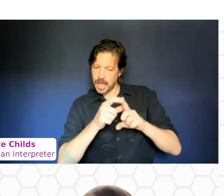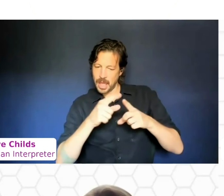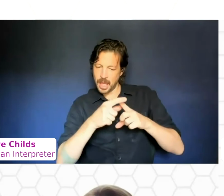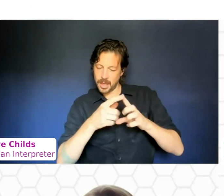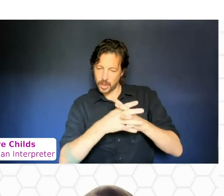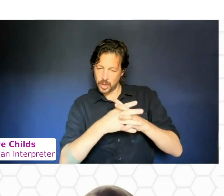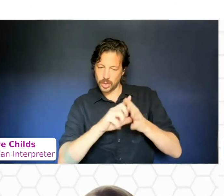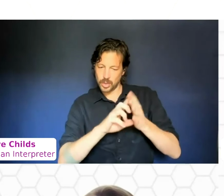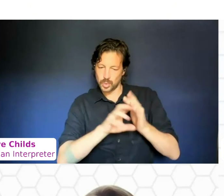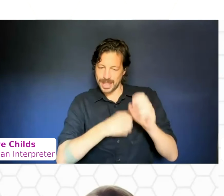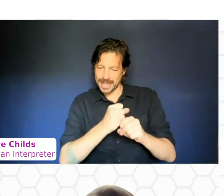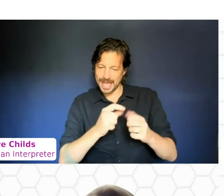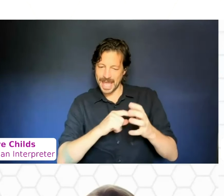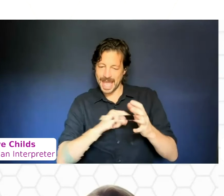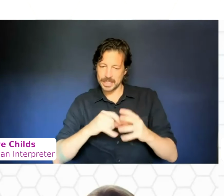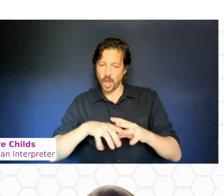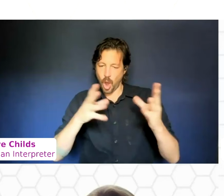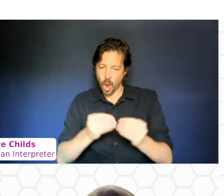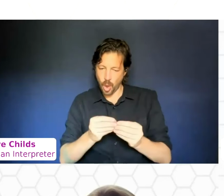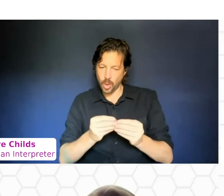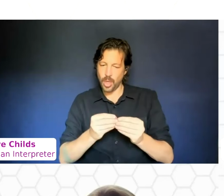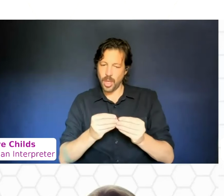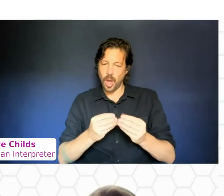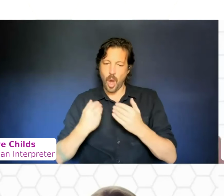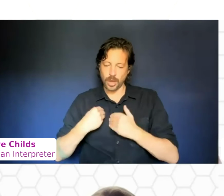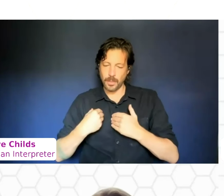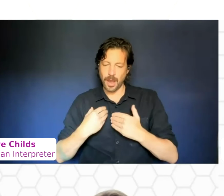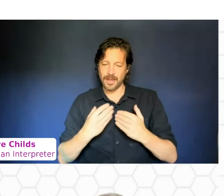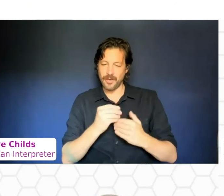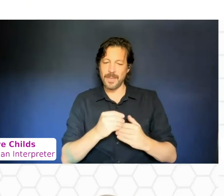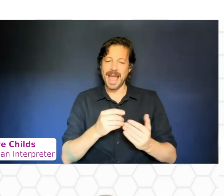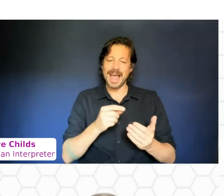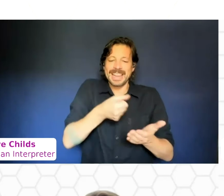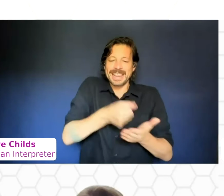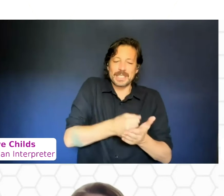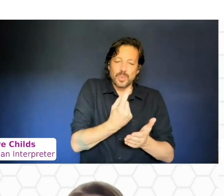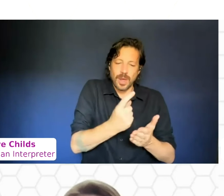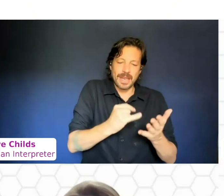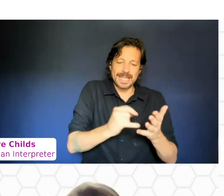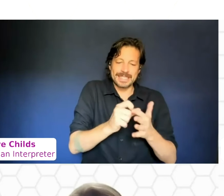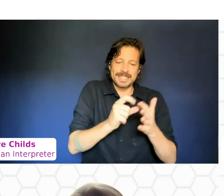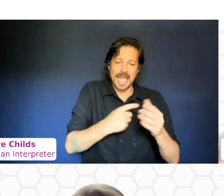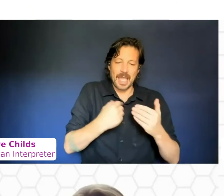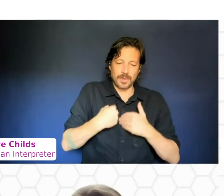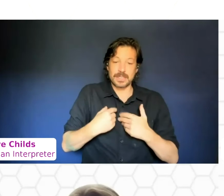agreement by at least one SDA resident, and other occupants who may not be SDA residents. I think